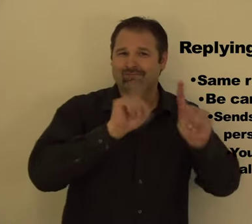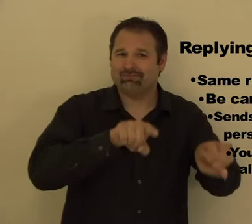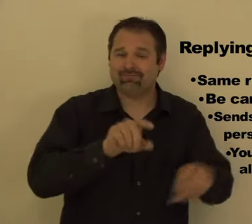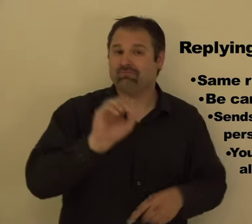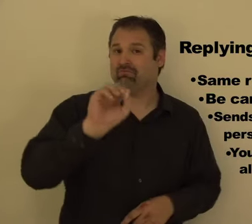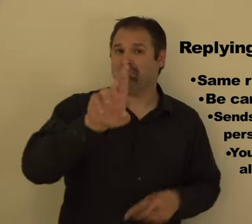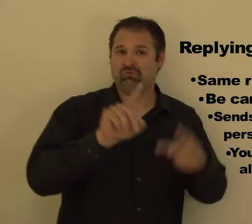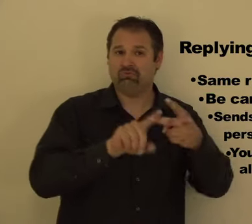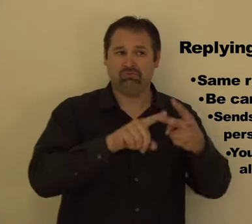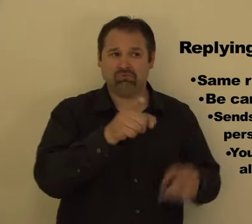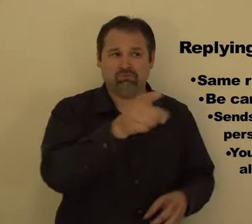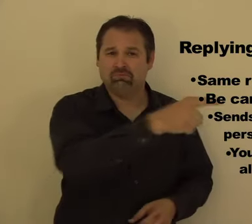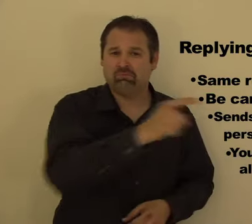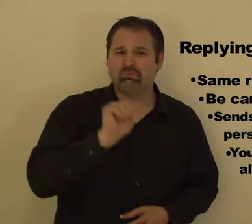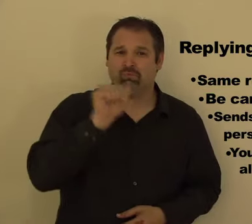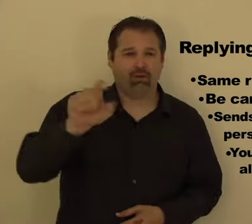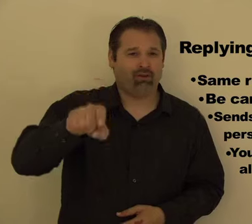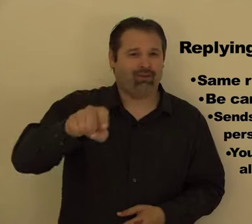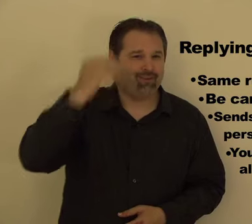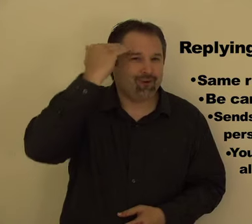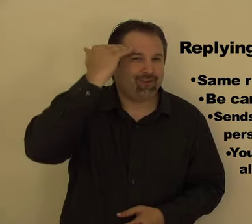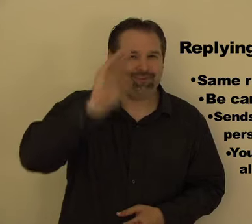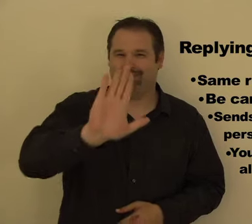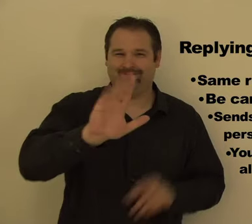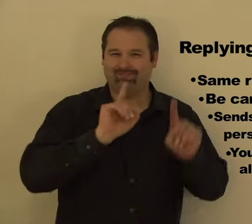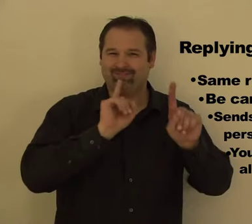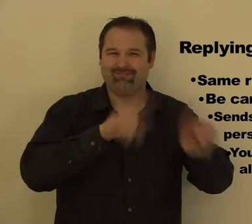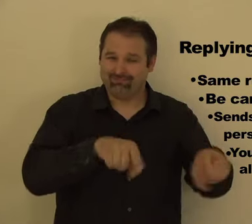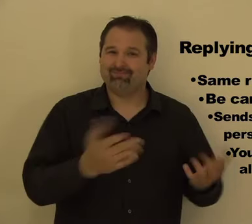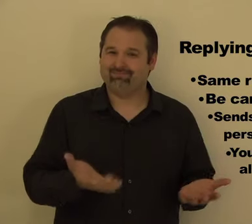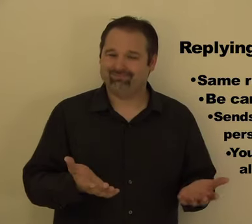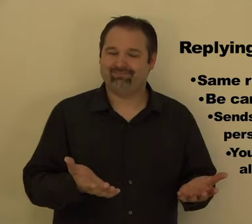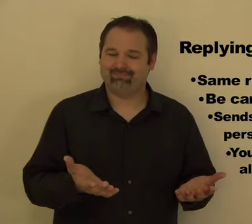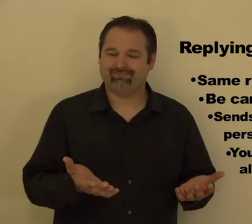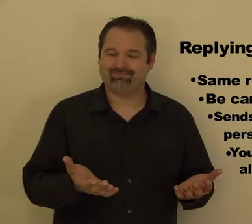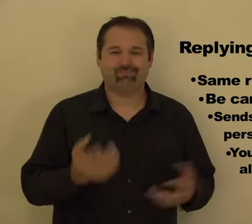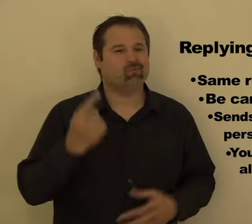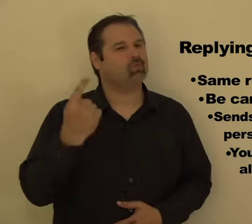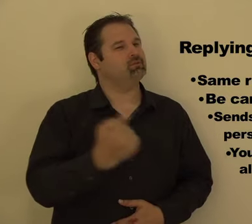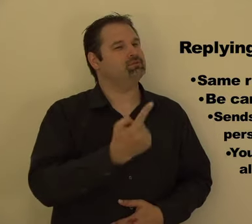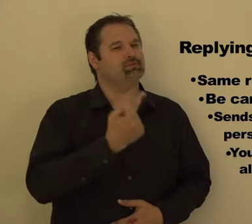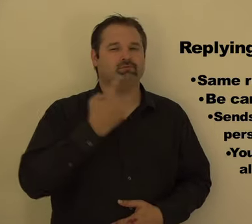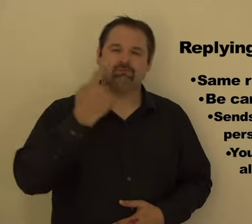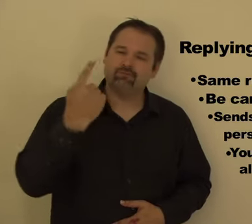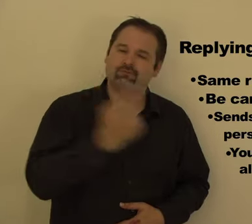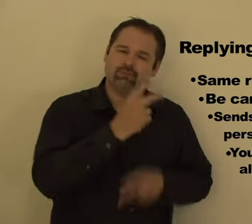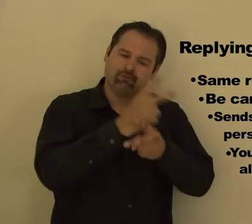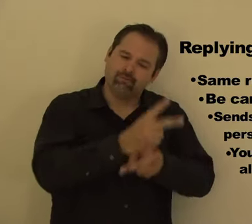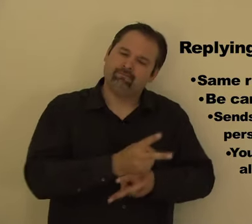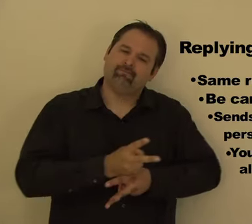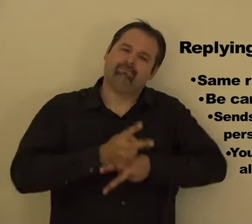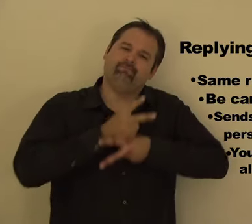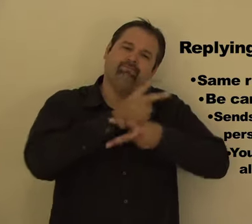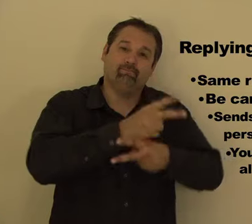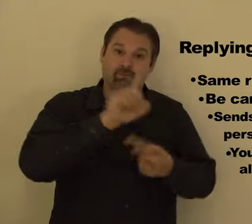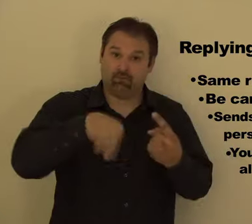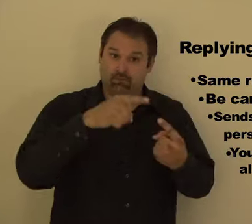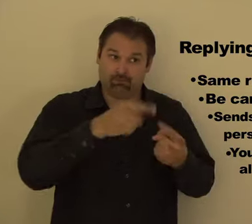Always use caution before replying to any email messages.